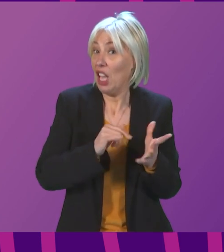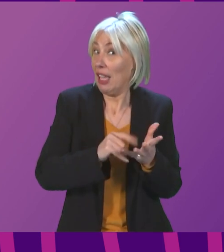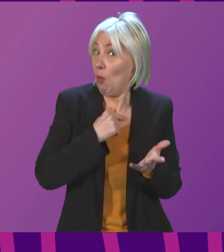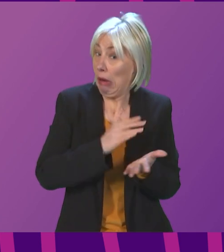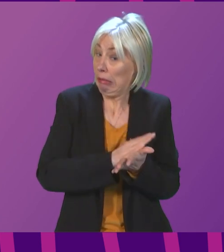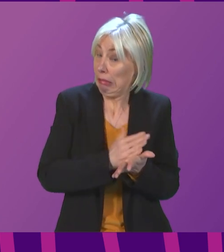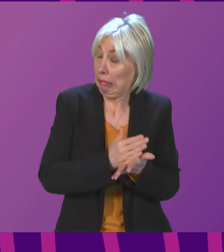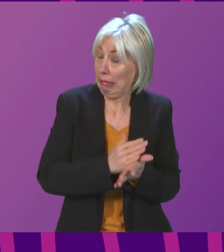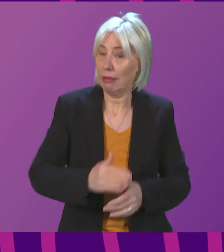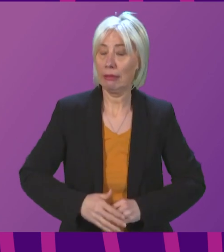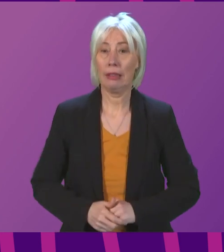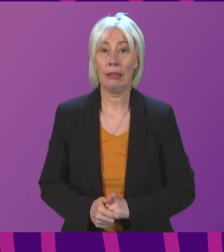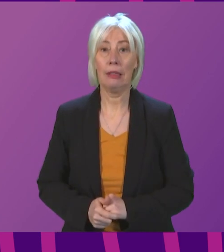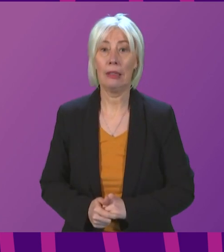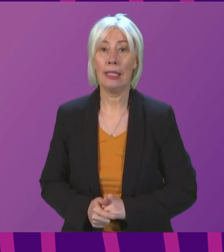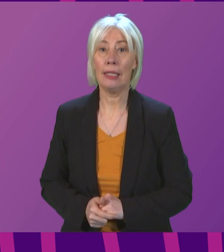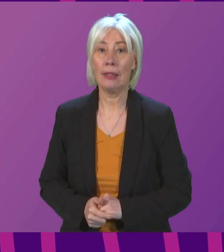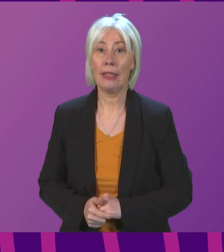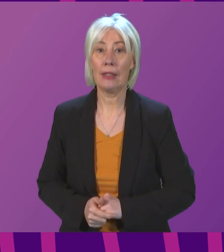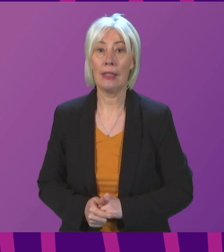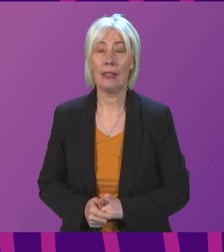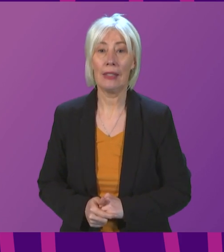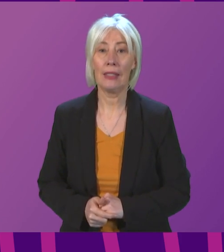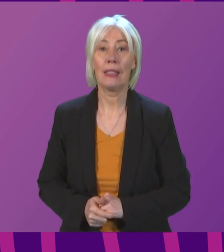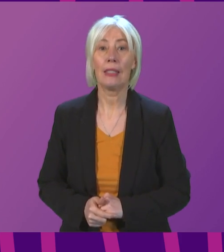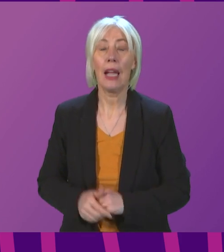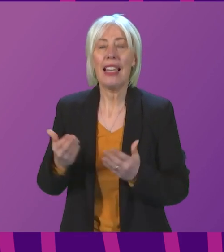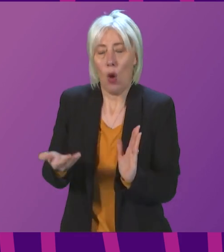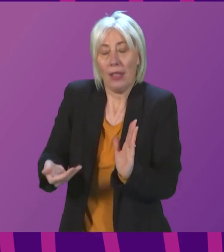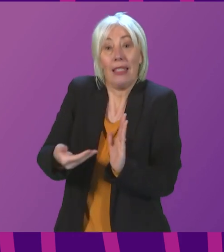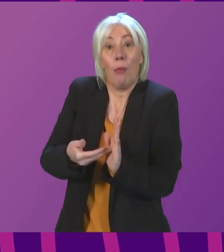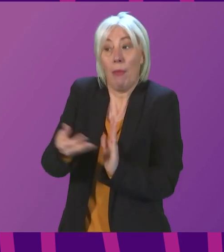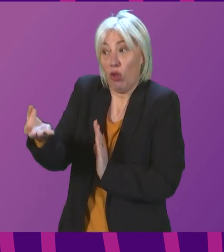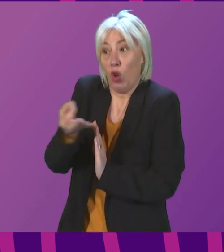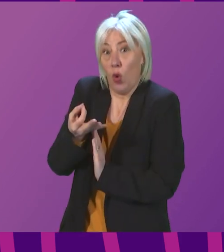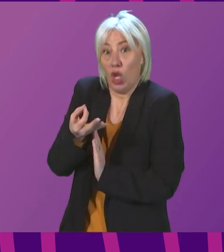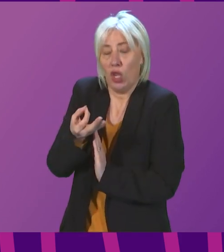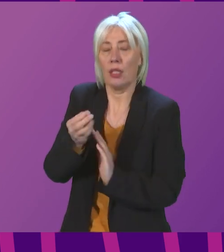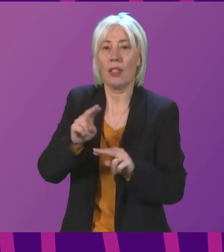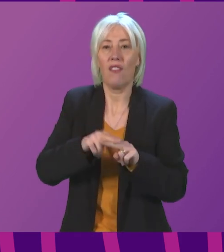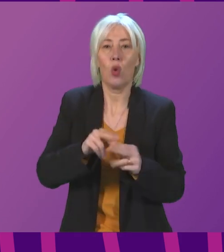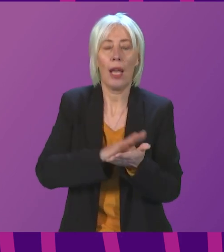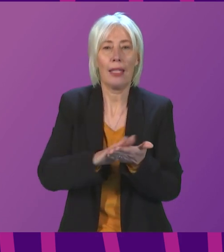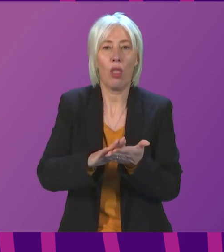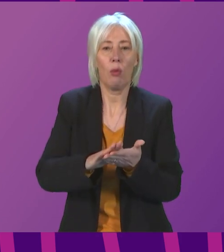We will now take supplementary questions.